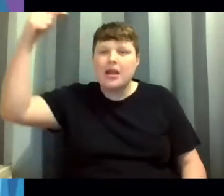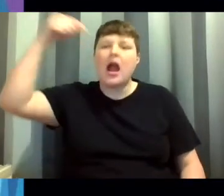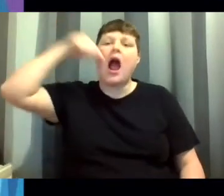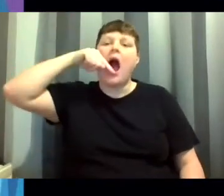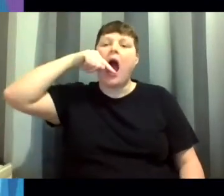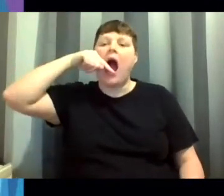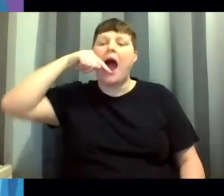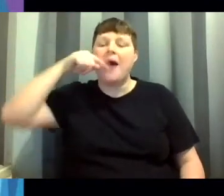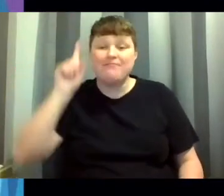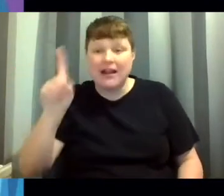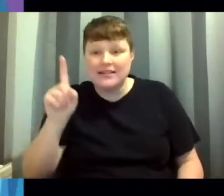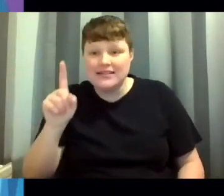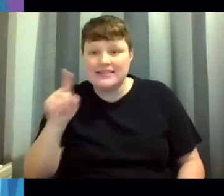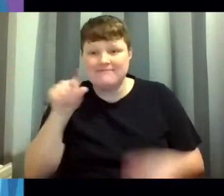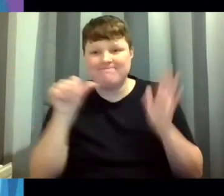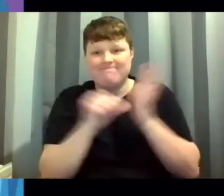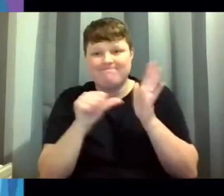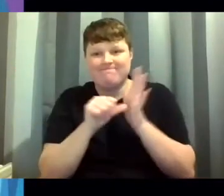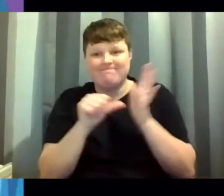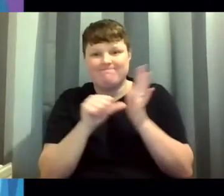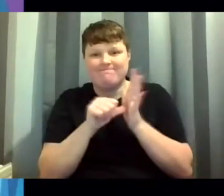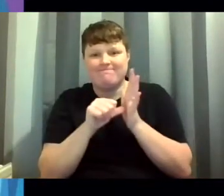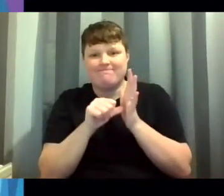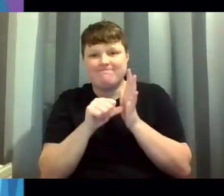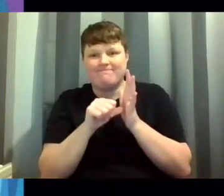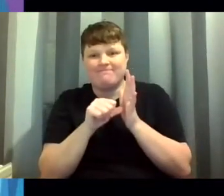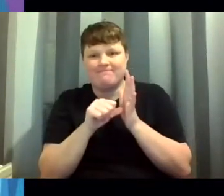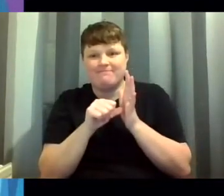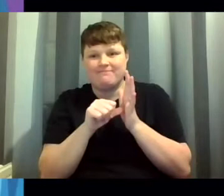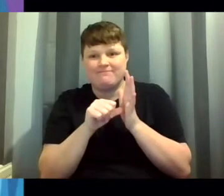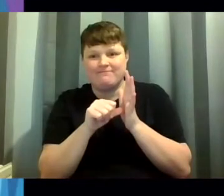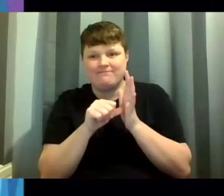this proved problematic (as we all know, filament bulbs get hot